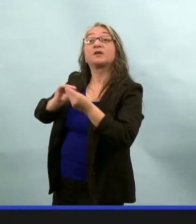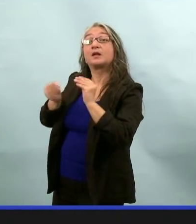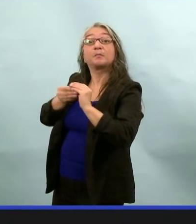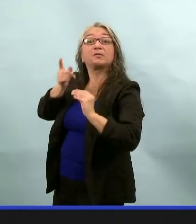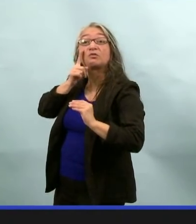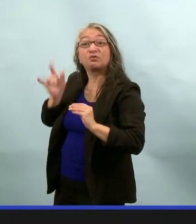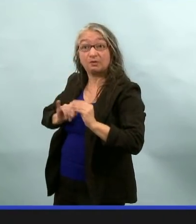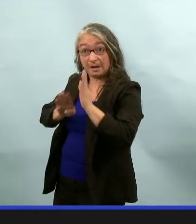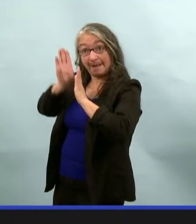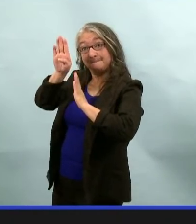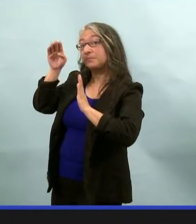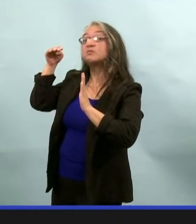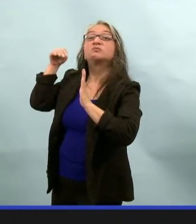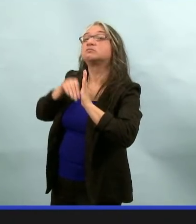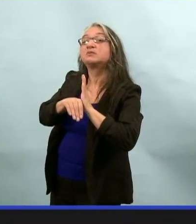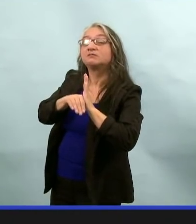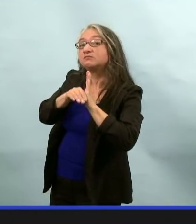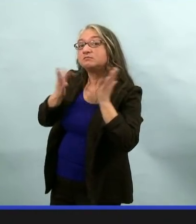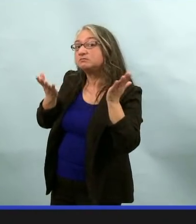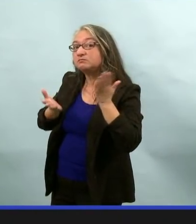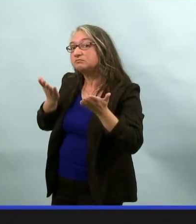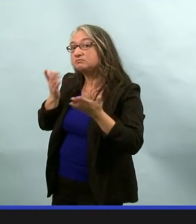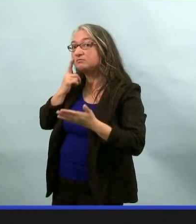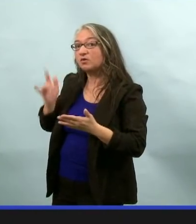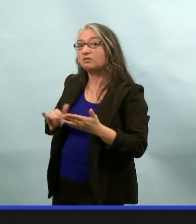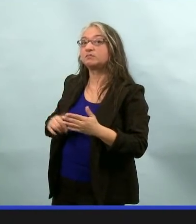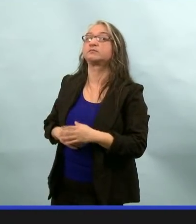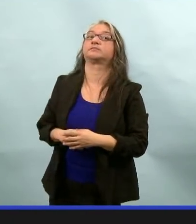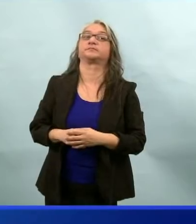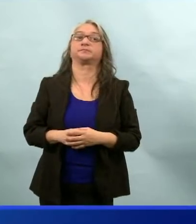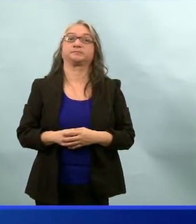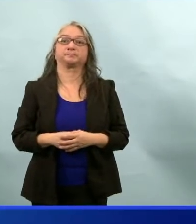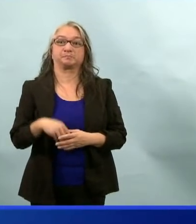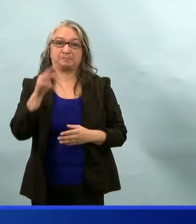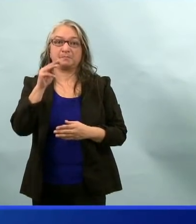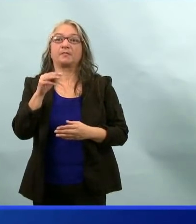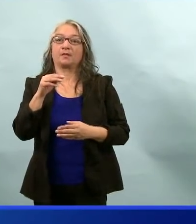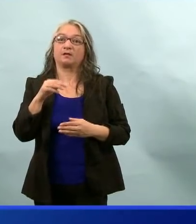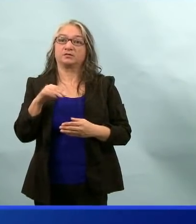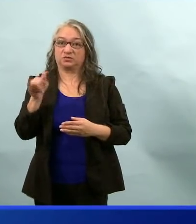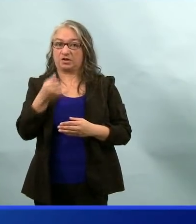uh i'll maybe let dr owell comment on overall but first i'll just say we wouldn't expect